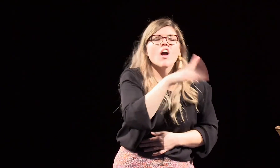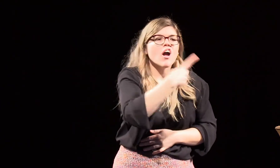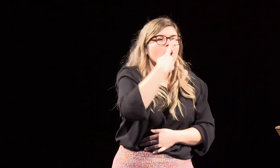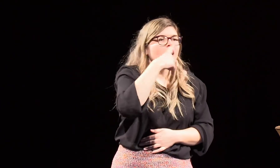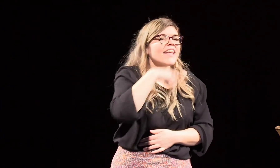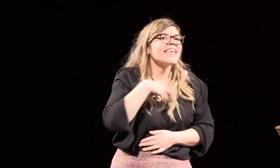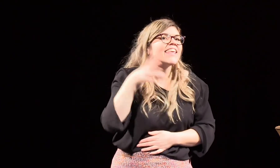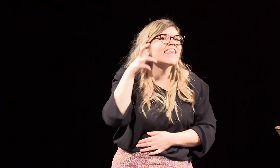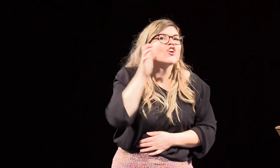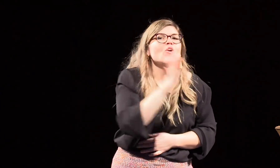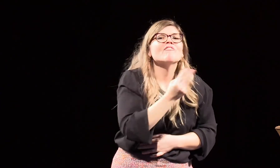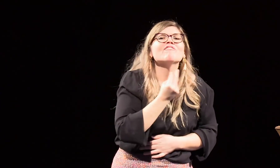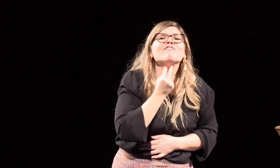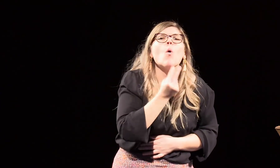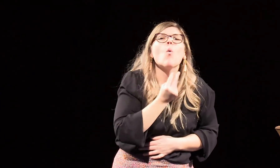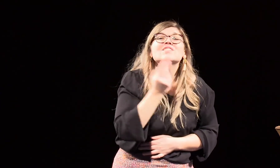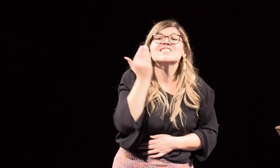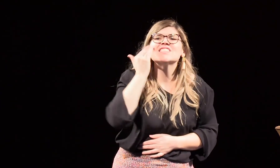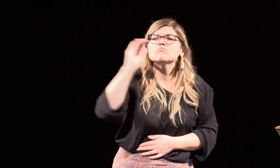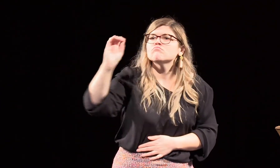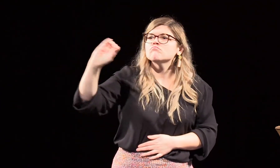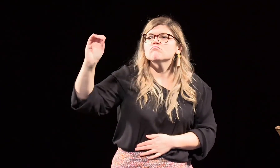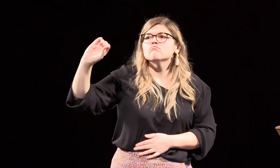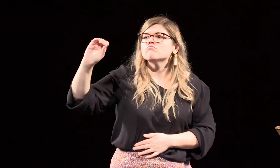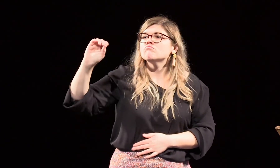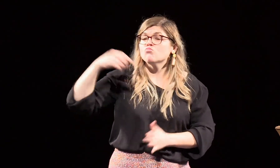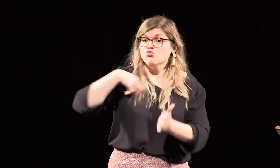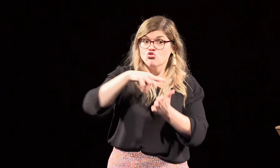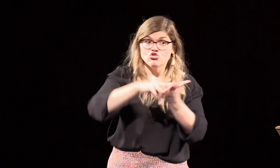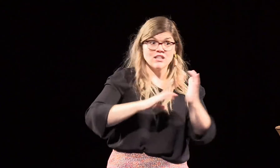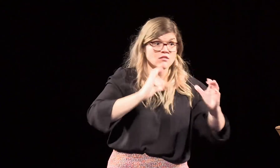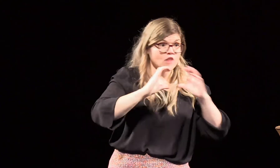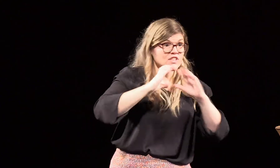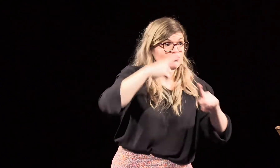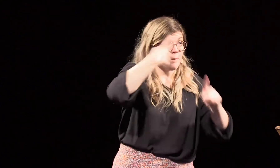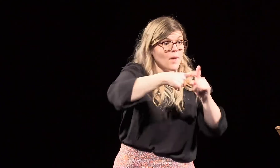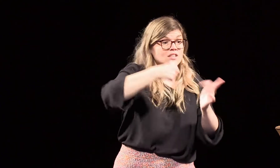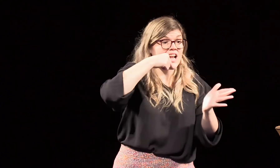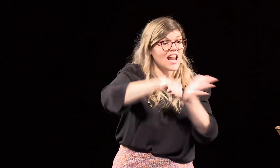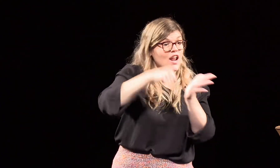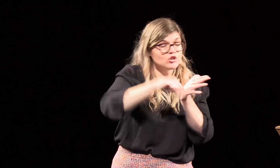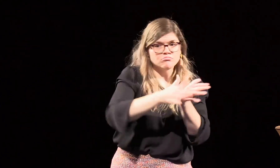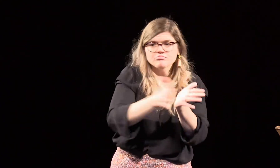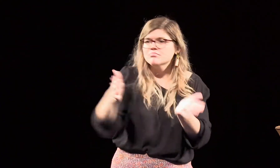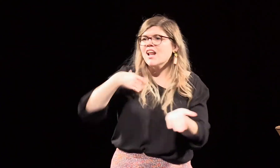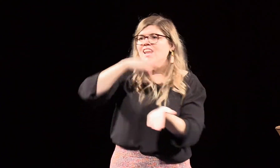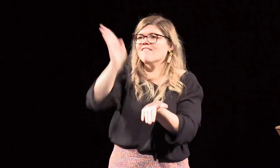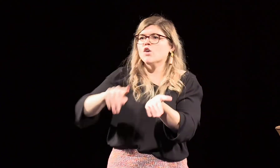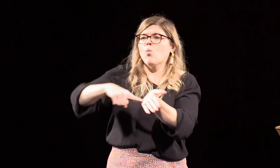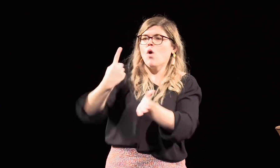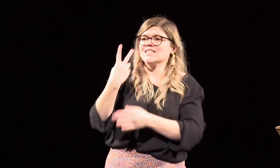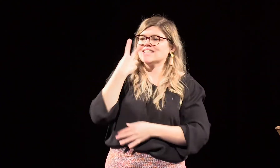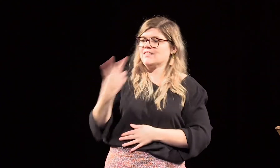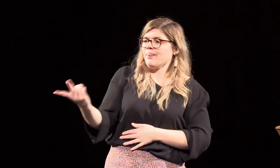"Do you mind speaking? Do you mind using your voice? I want to hear your voice." But throughout all of the communication letters,